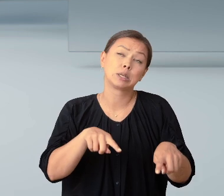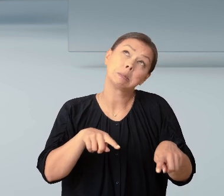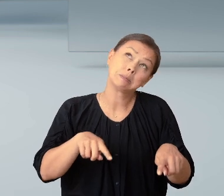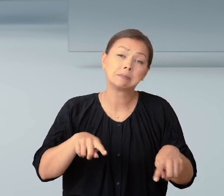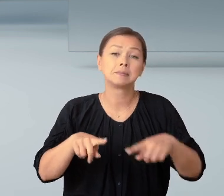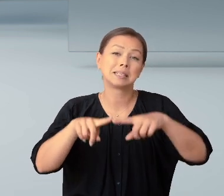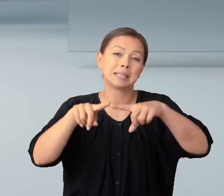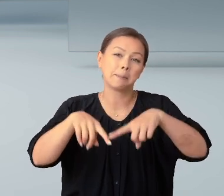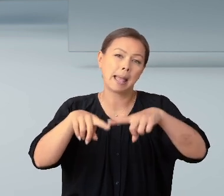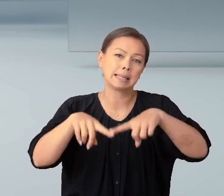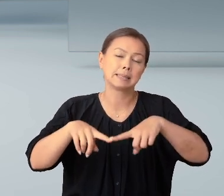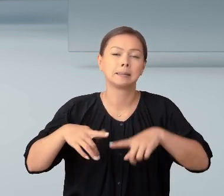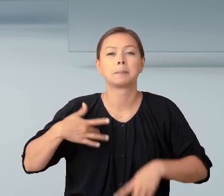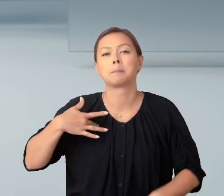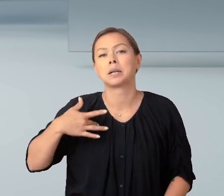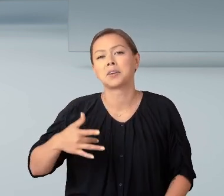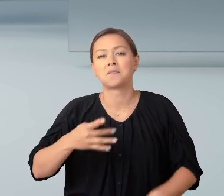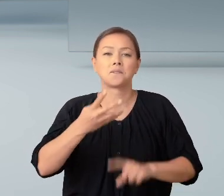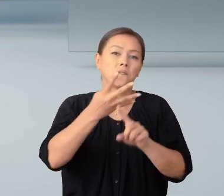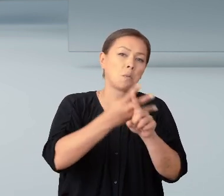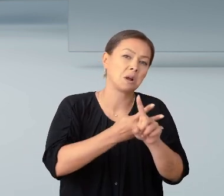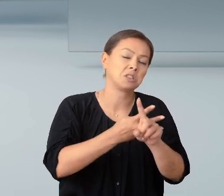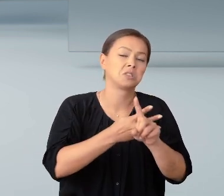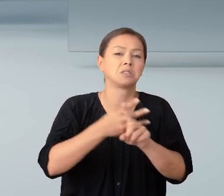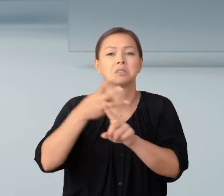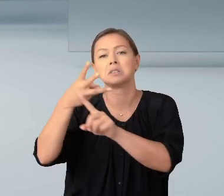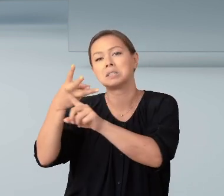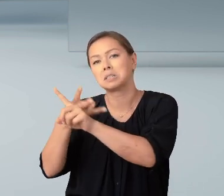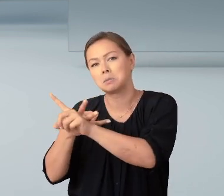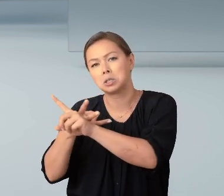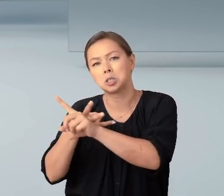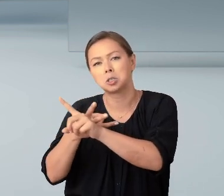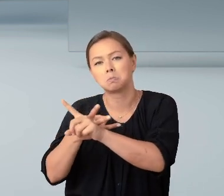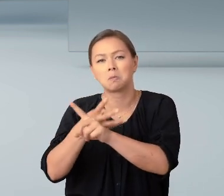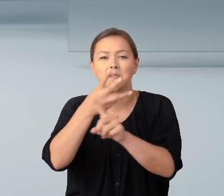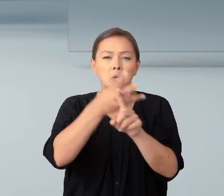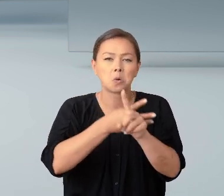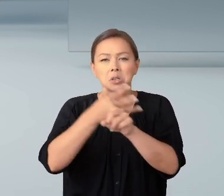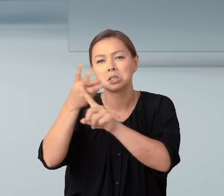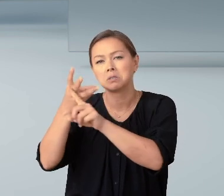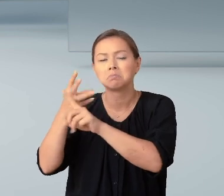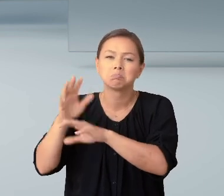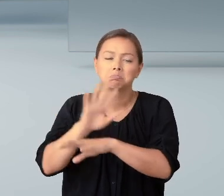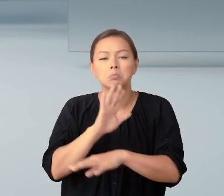in the range from four to six months. It all depends on what functionality you wanna deploy. So, for example, if you're just